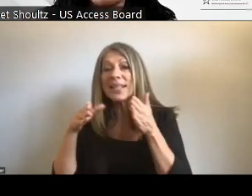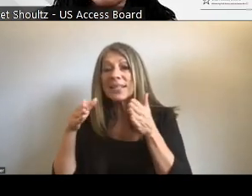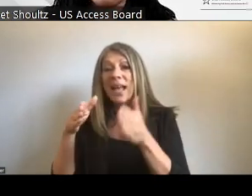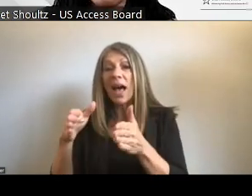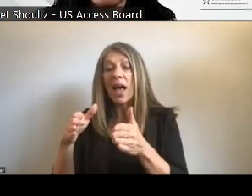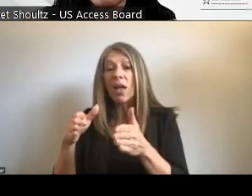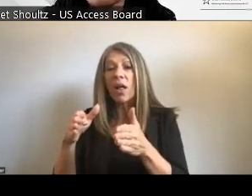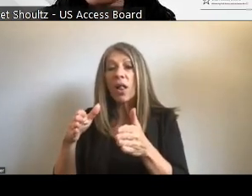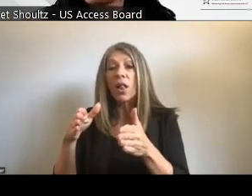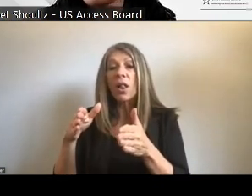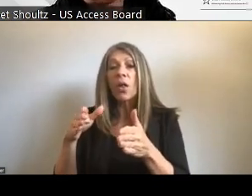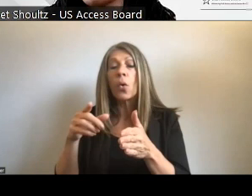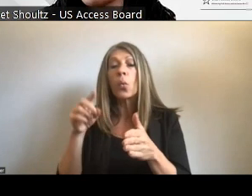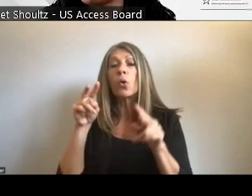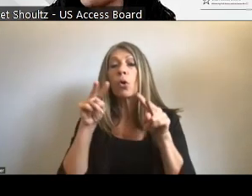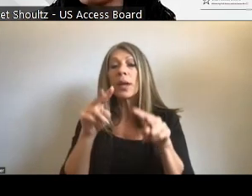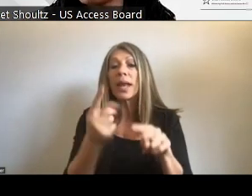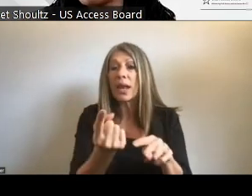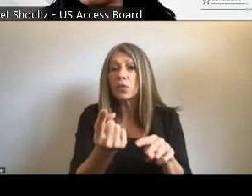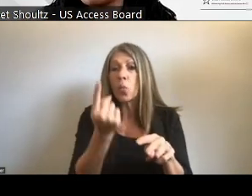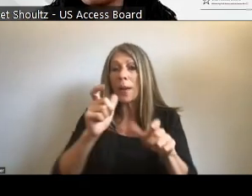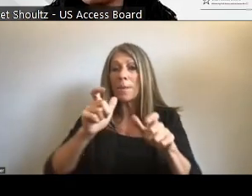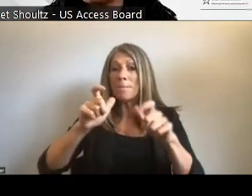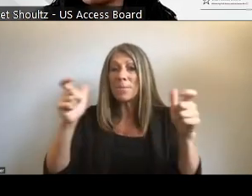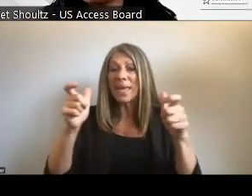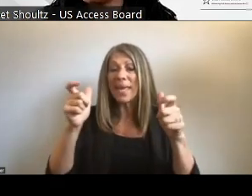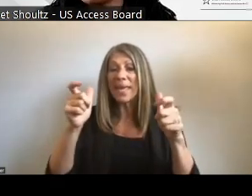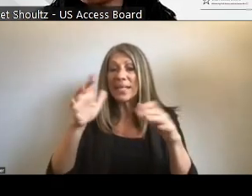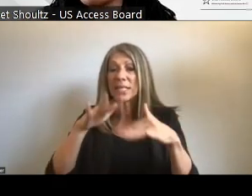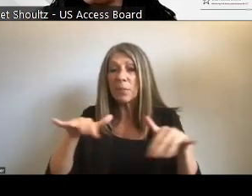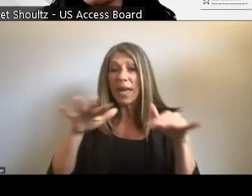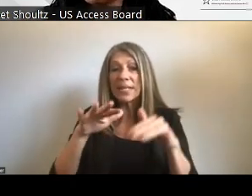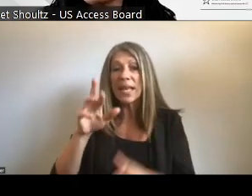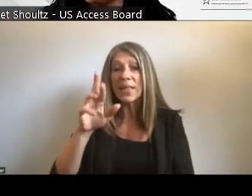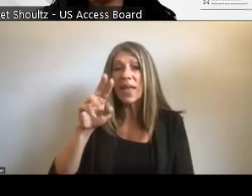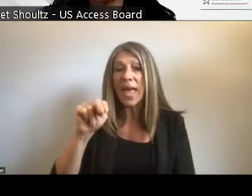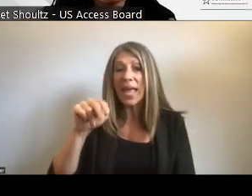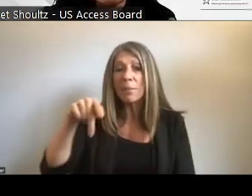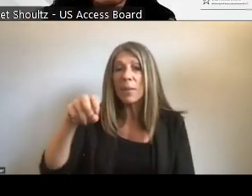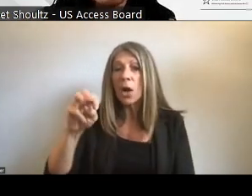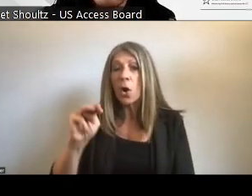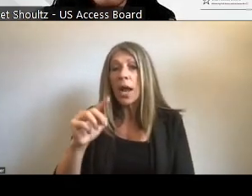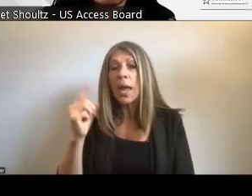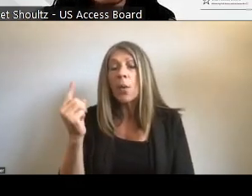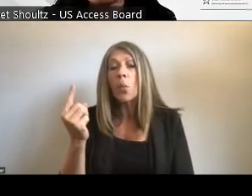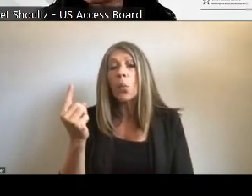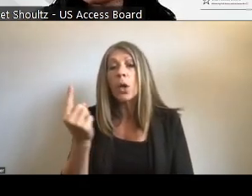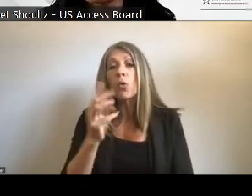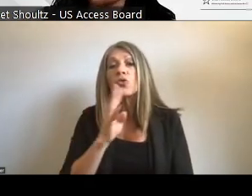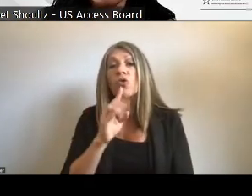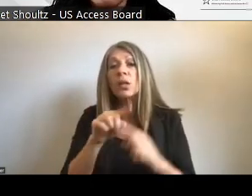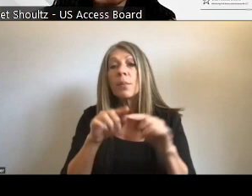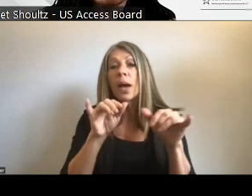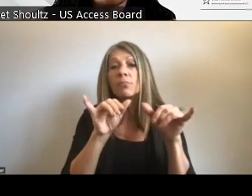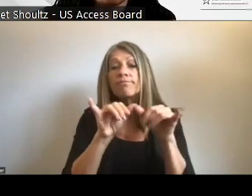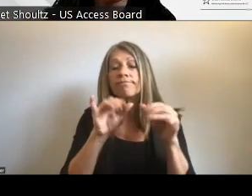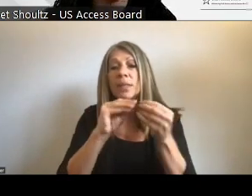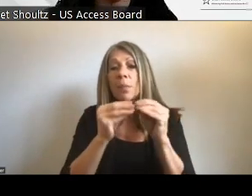just looking at it as one big space. In the NPRM, we only specified dimensions for the access aisle.